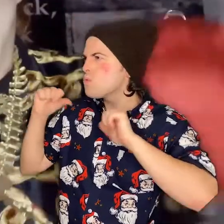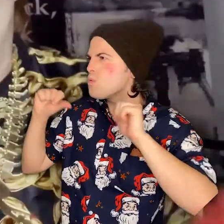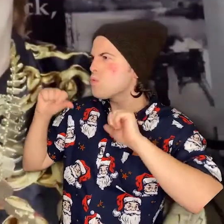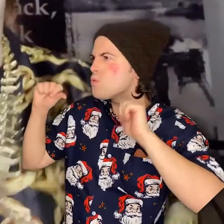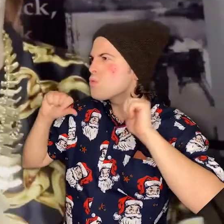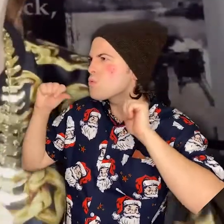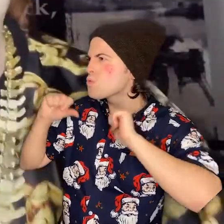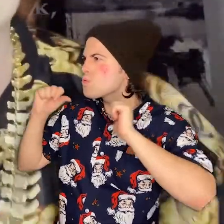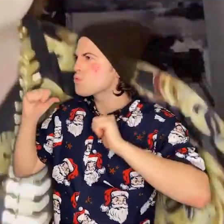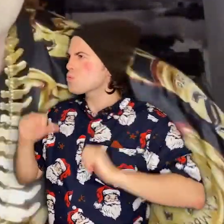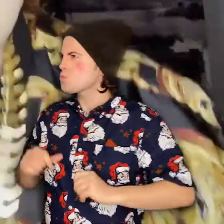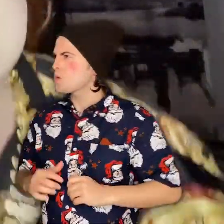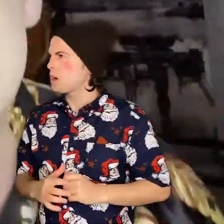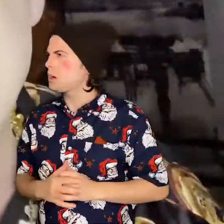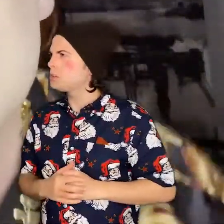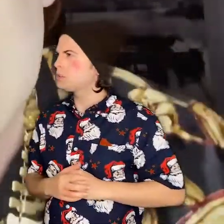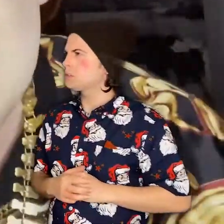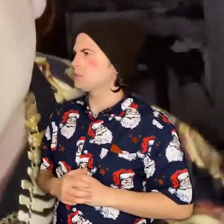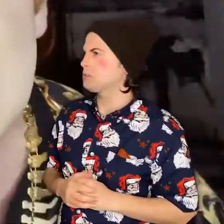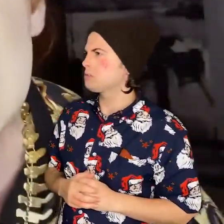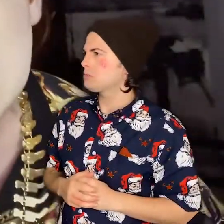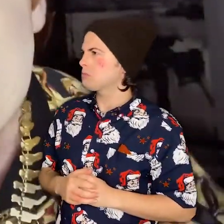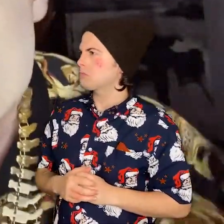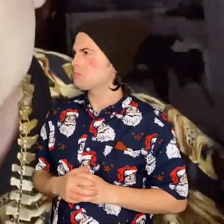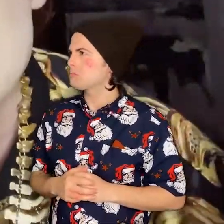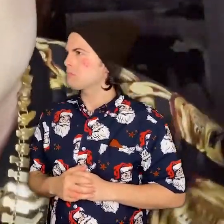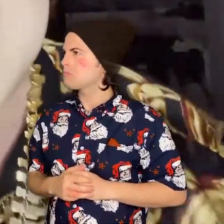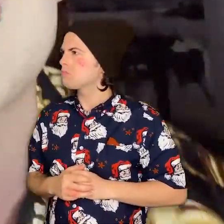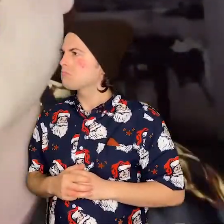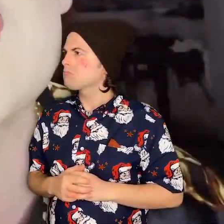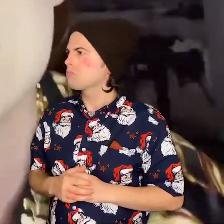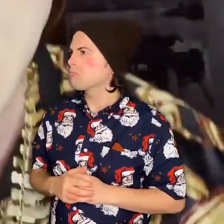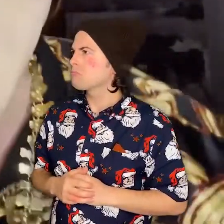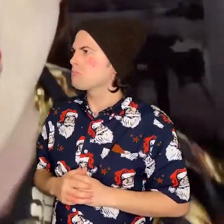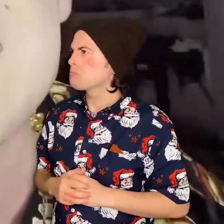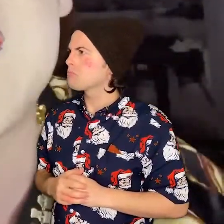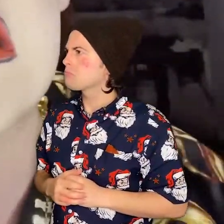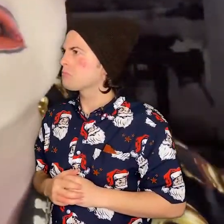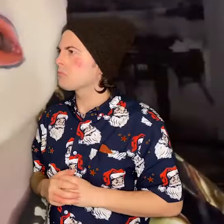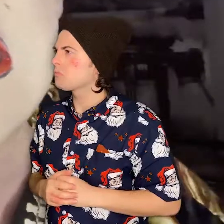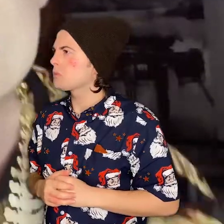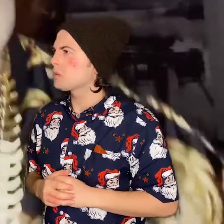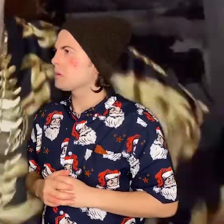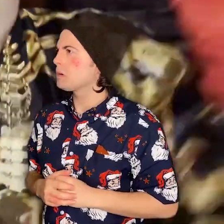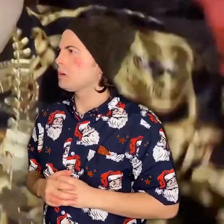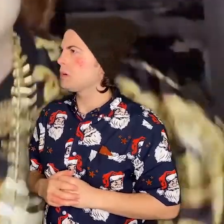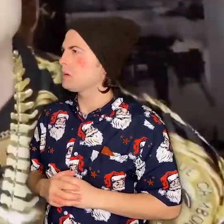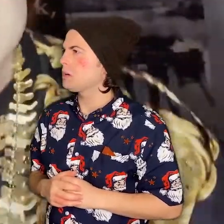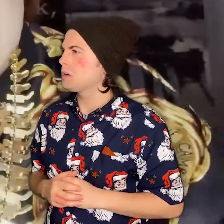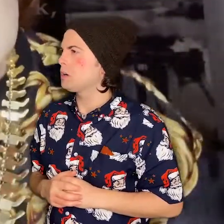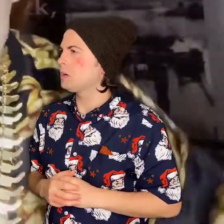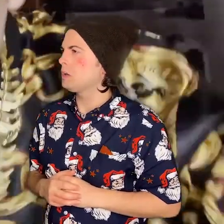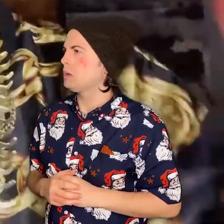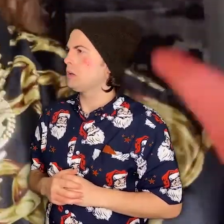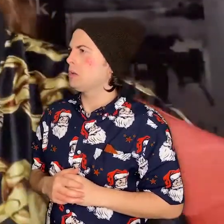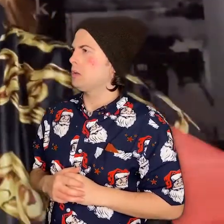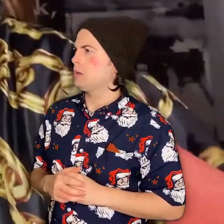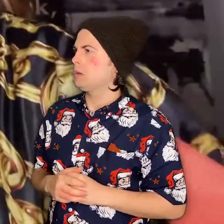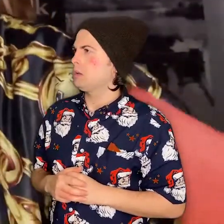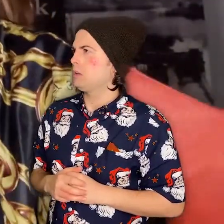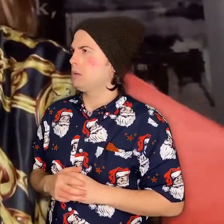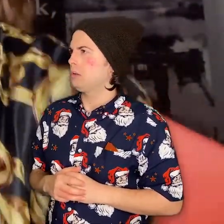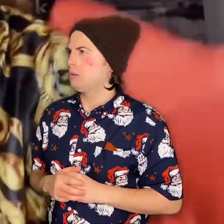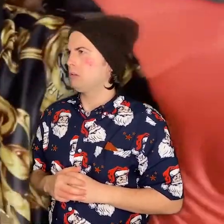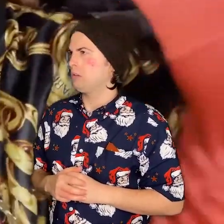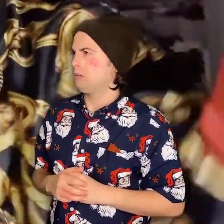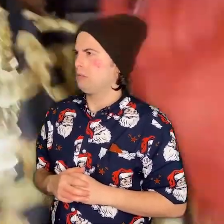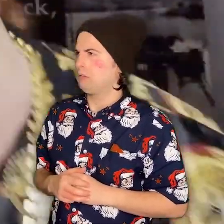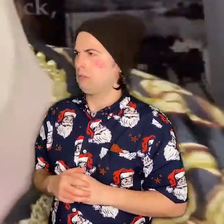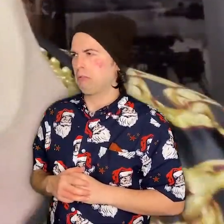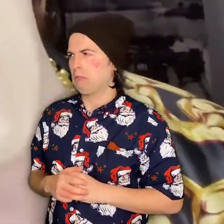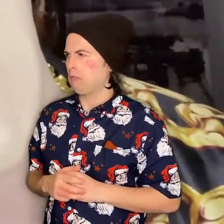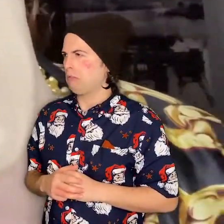Dae they huv tae make me sing something fae frozen every year, will ye’s just let it die